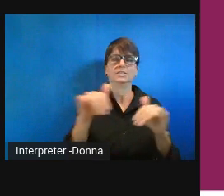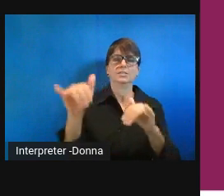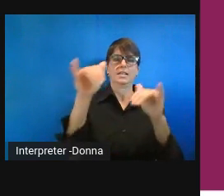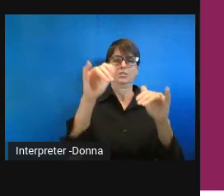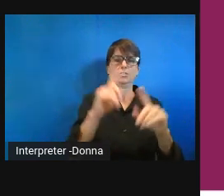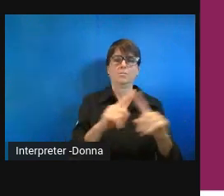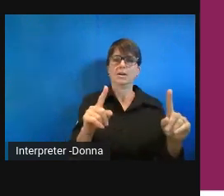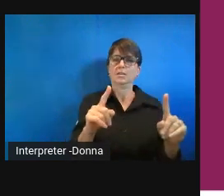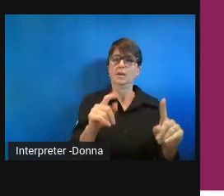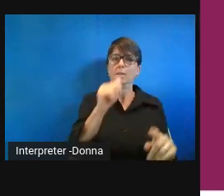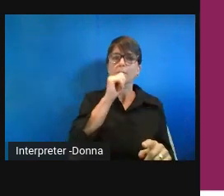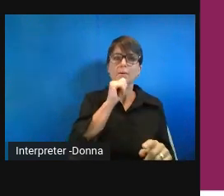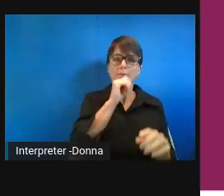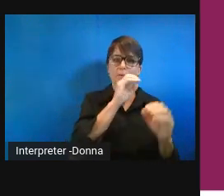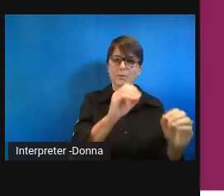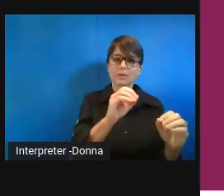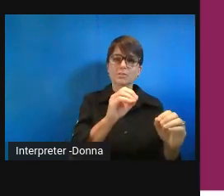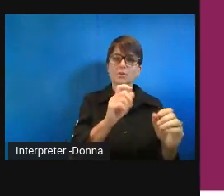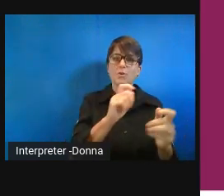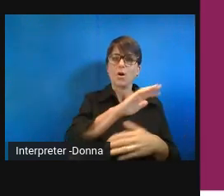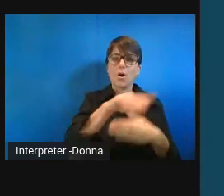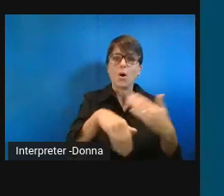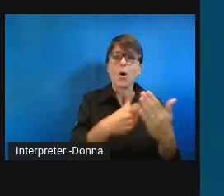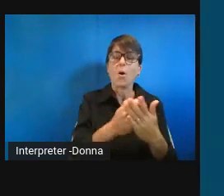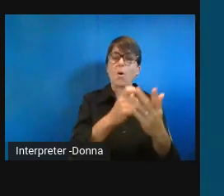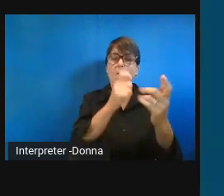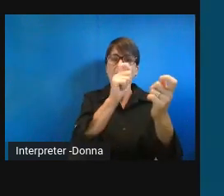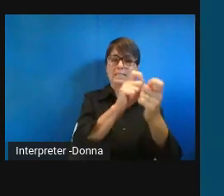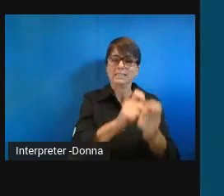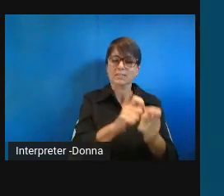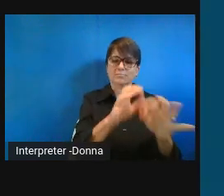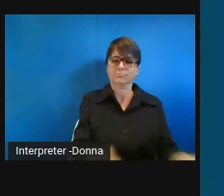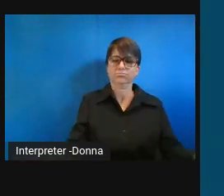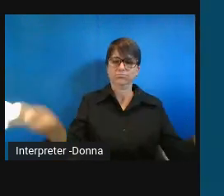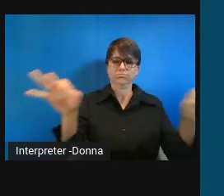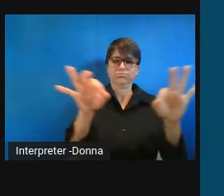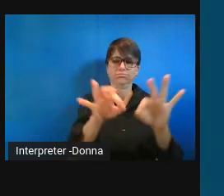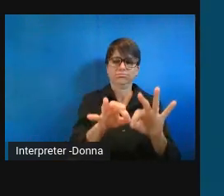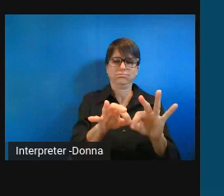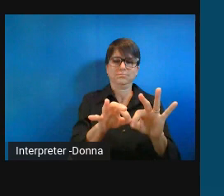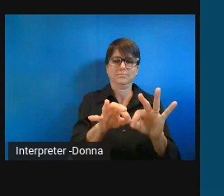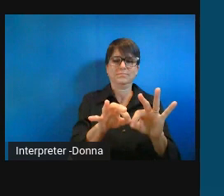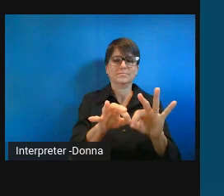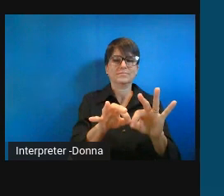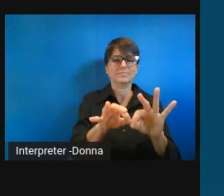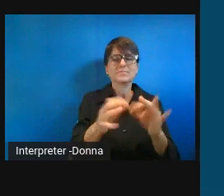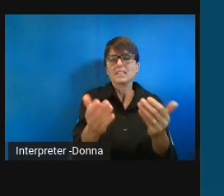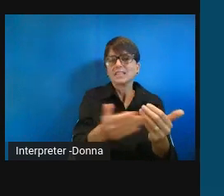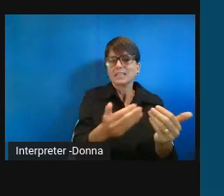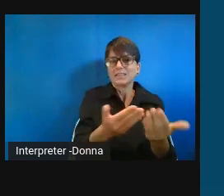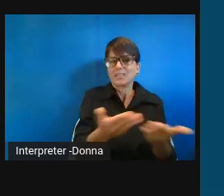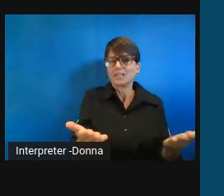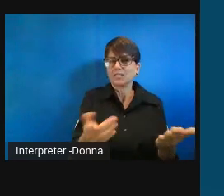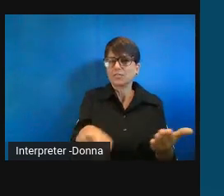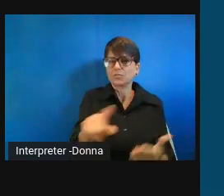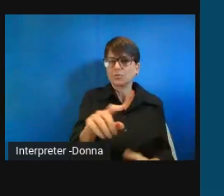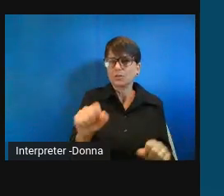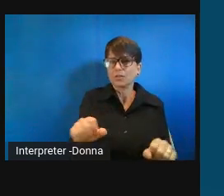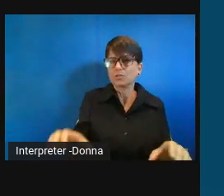The small details matter. There's a lot to consider when it comes to videos but one of the easier things that you can do is to add captions,